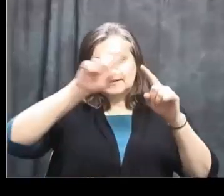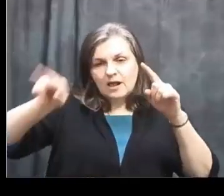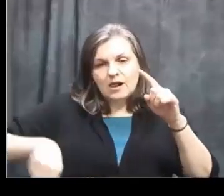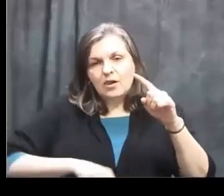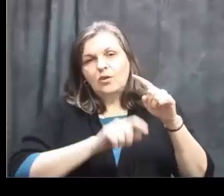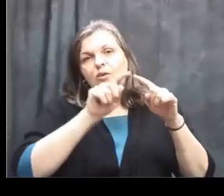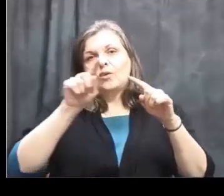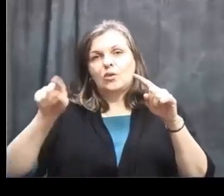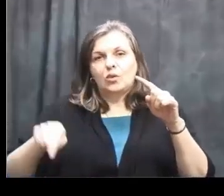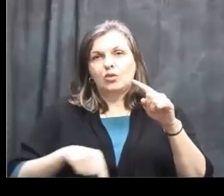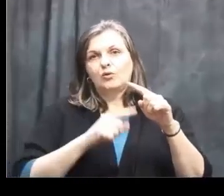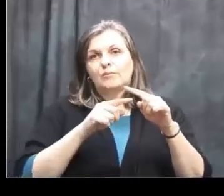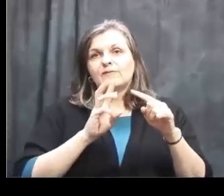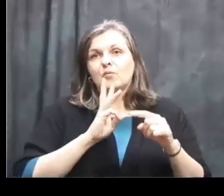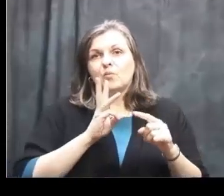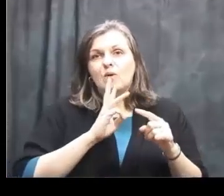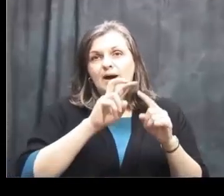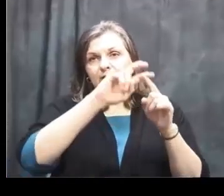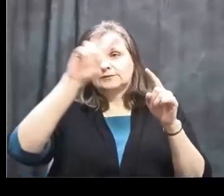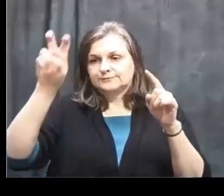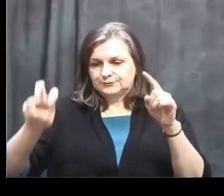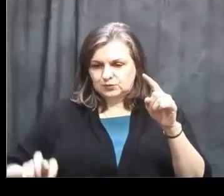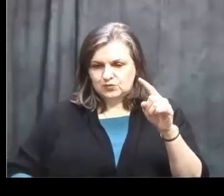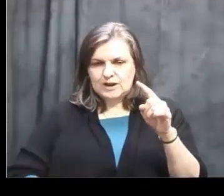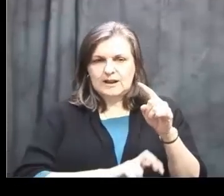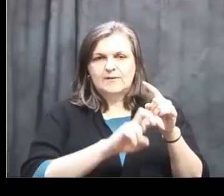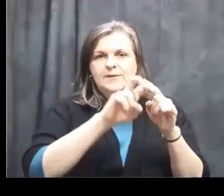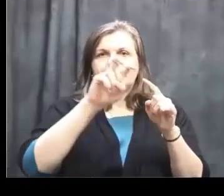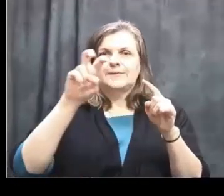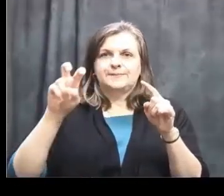or endless loop of water movement around our plant